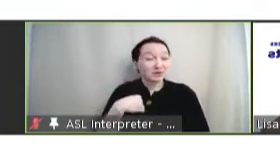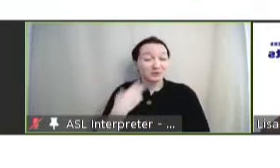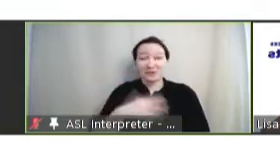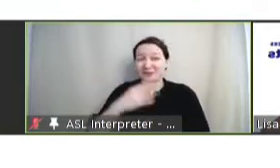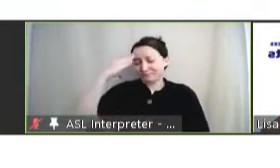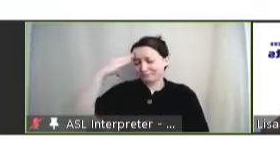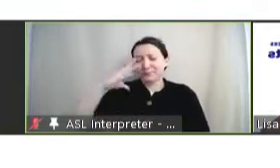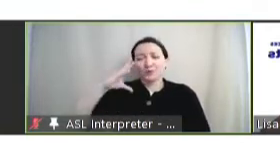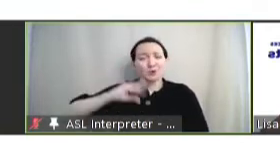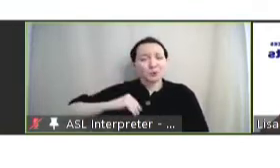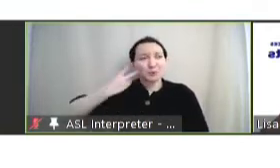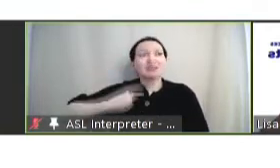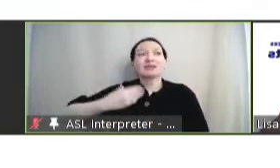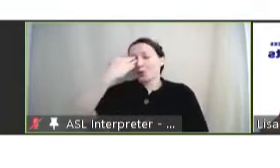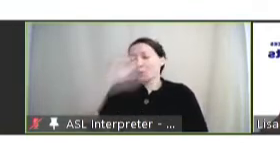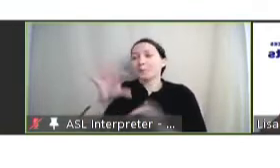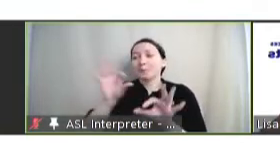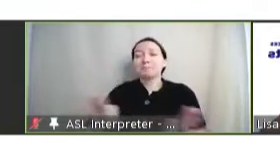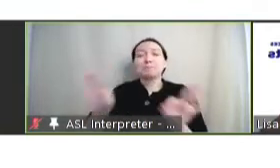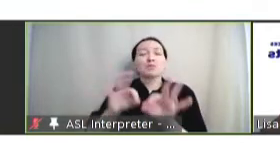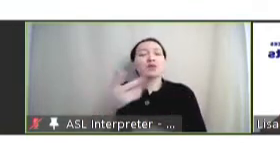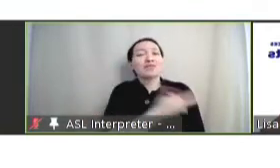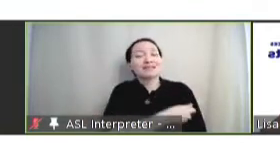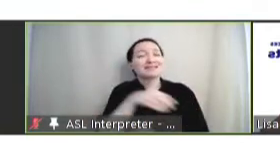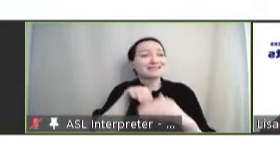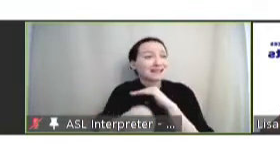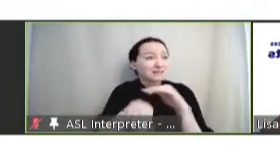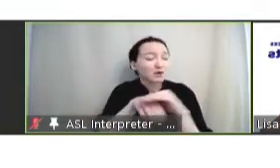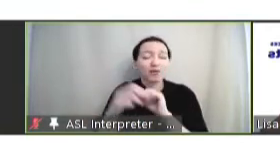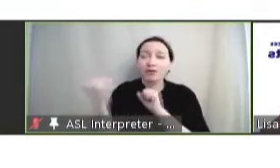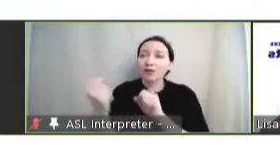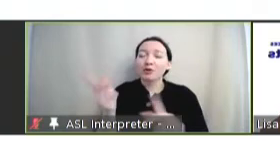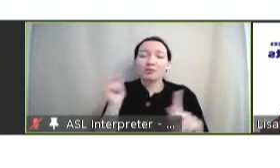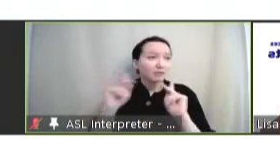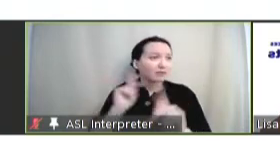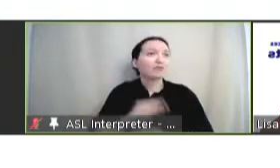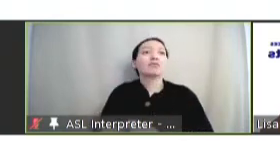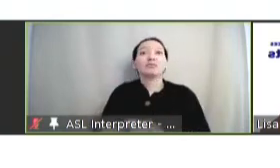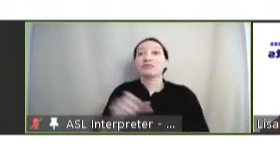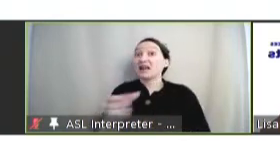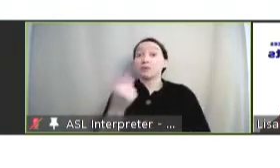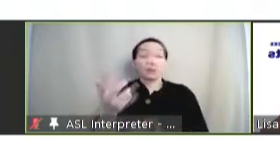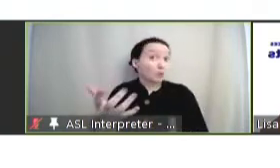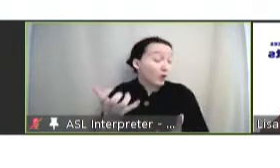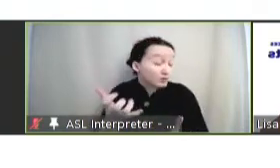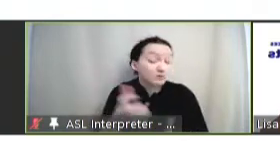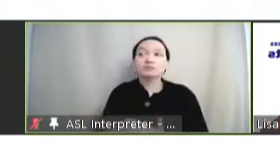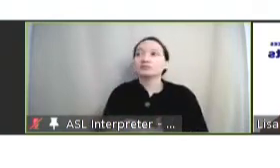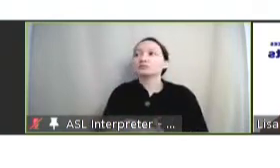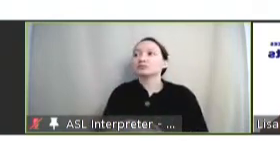it is to make sure that vaccines are accessible to anyone that wants one and how that reflects,